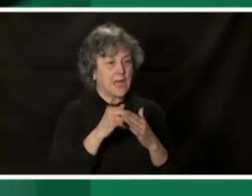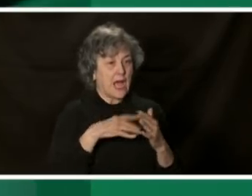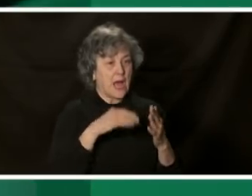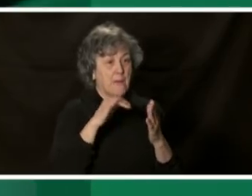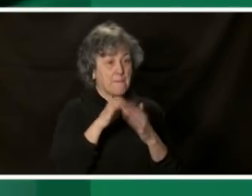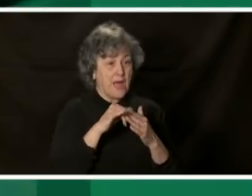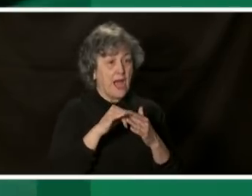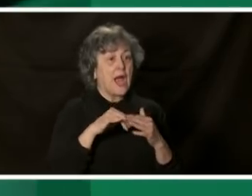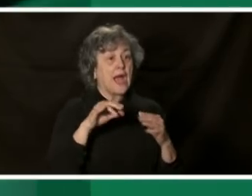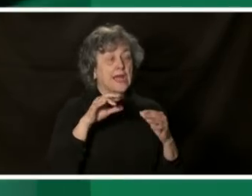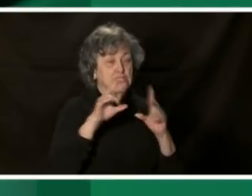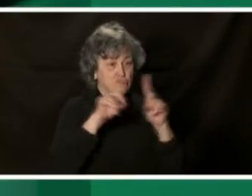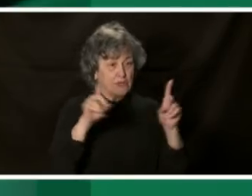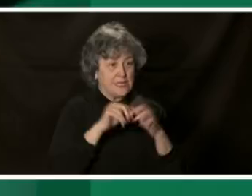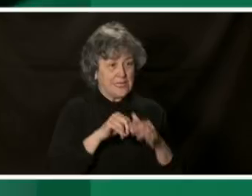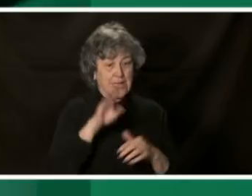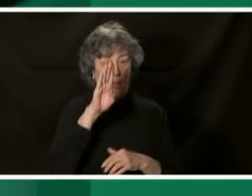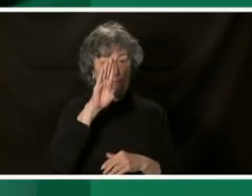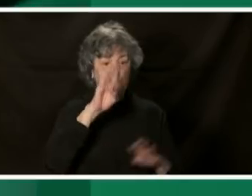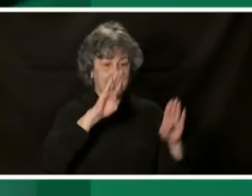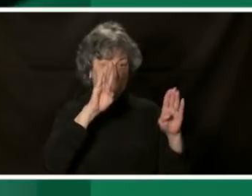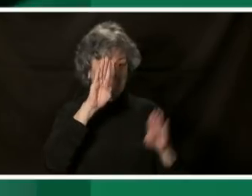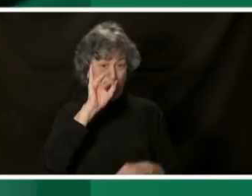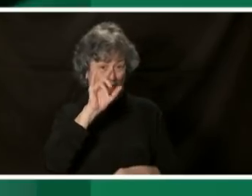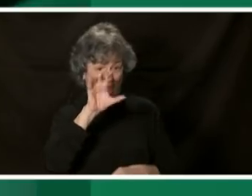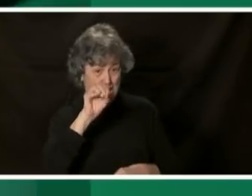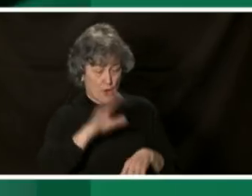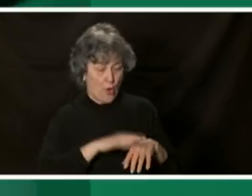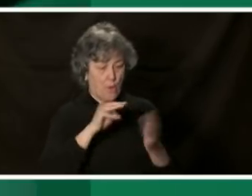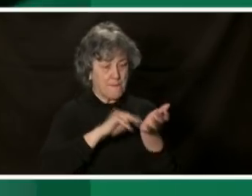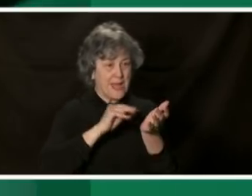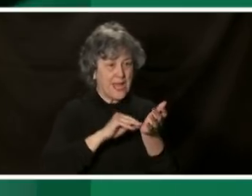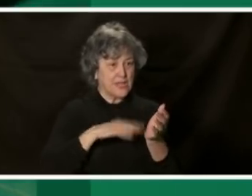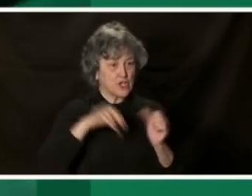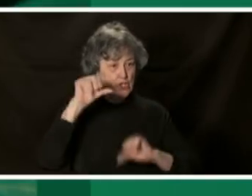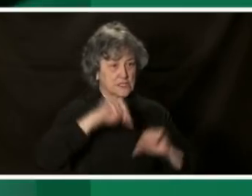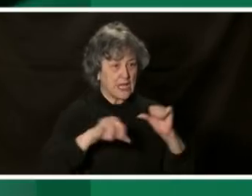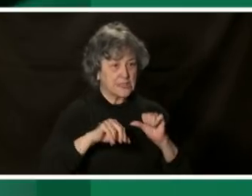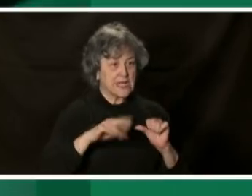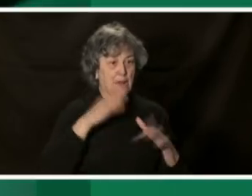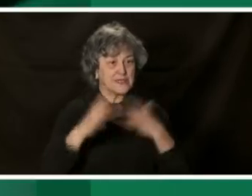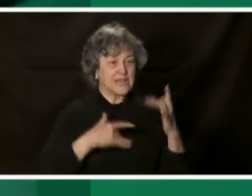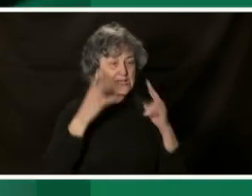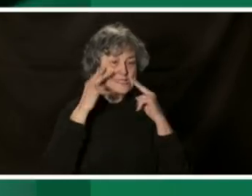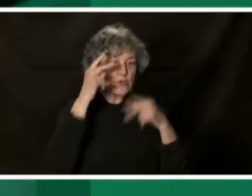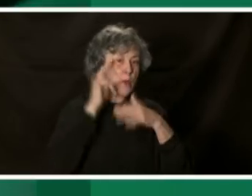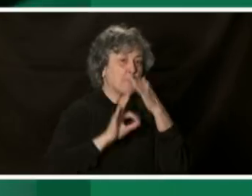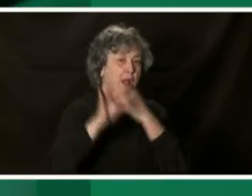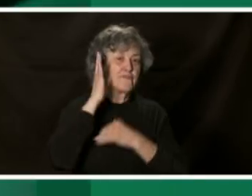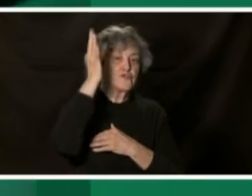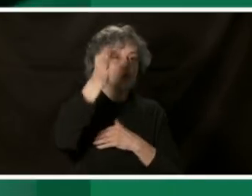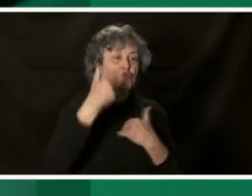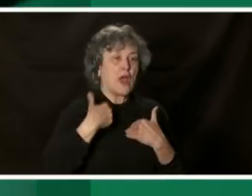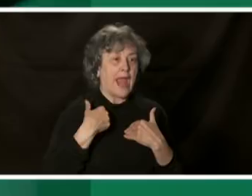I'M EXCITED TO SEE WHAT THE FUTURE HAS IN STORE.